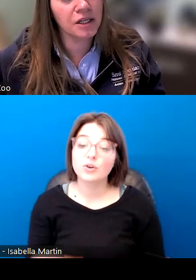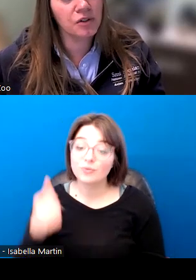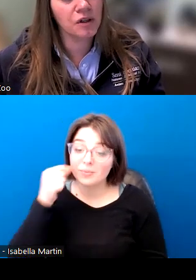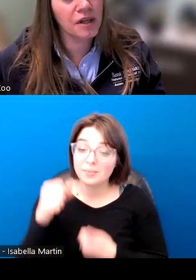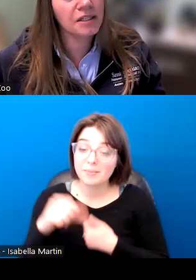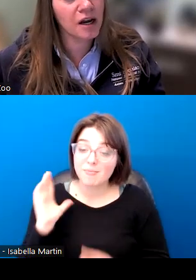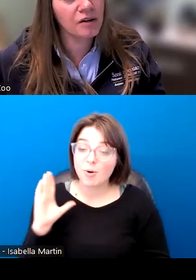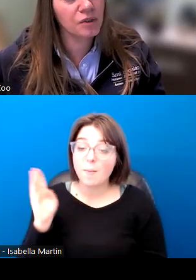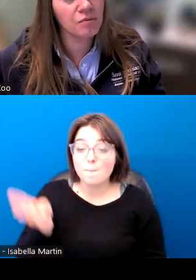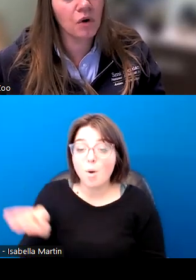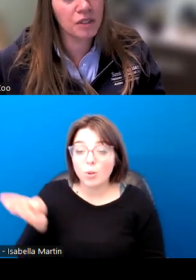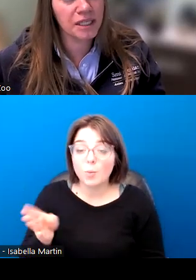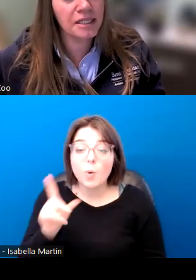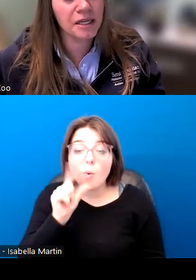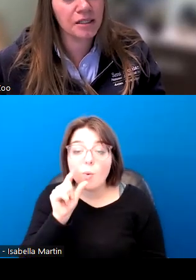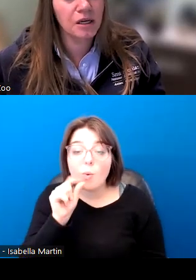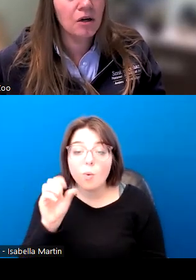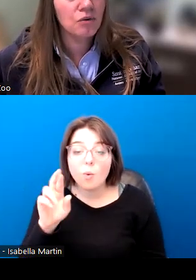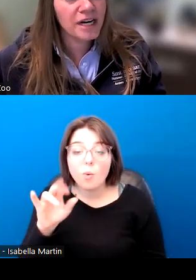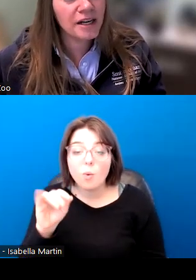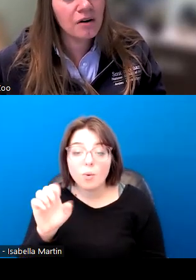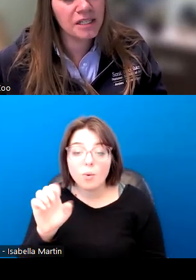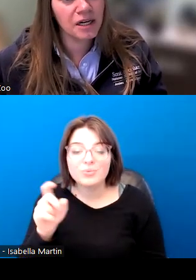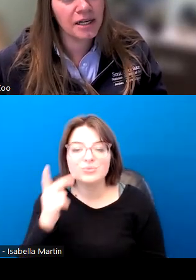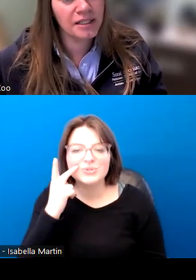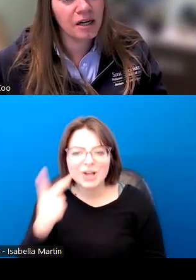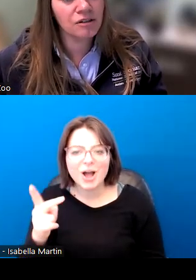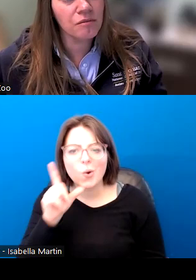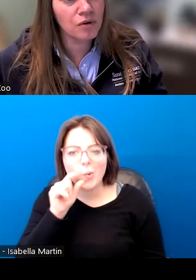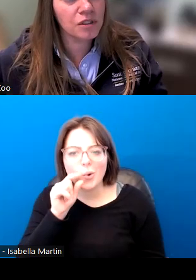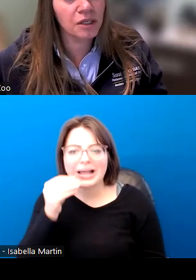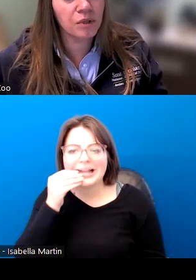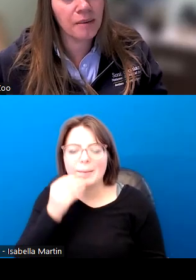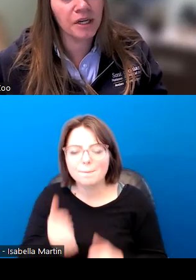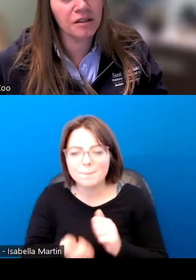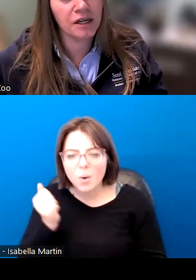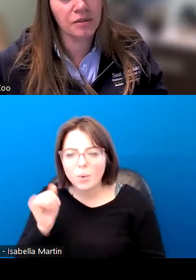you saw that that diet was mostly insects right now his diet is actually mostly plant-based items.